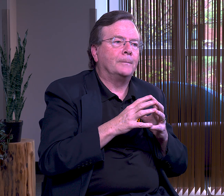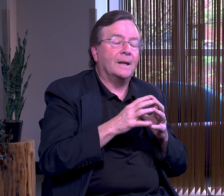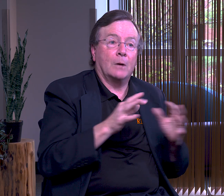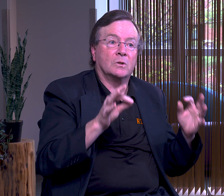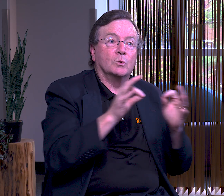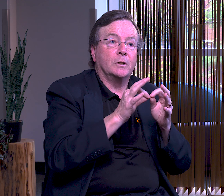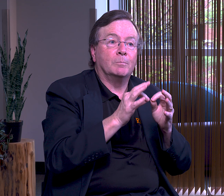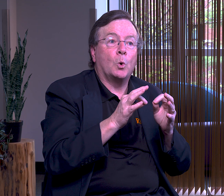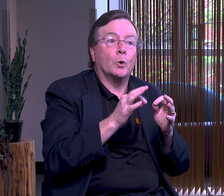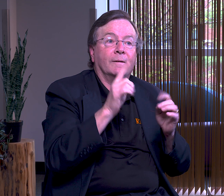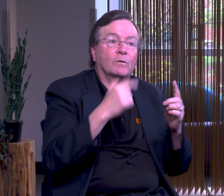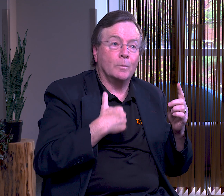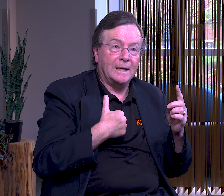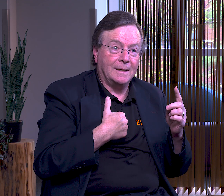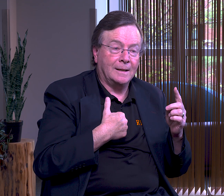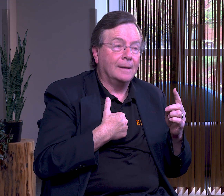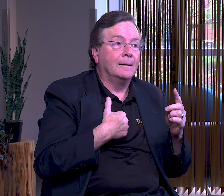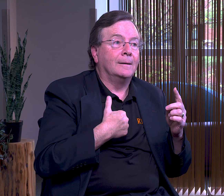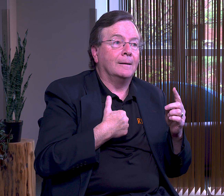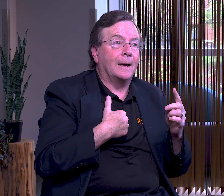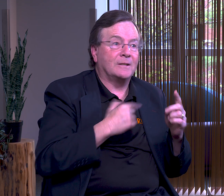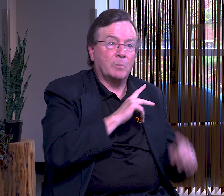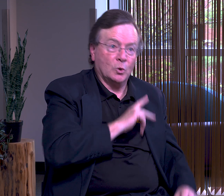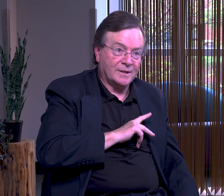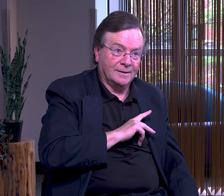and that was really important for me as a person.